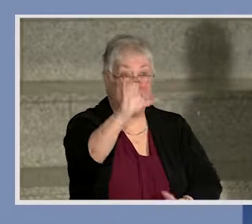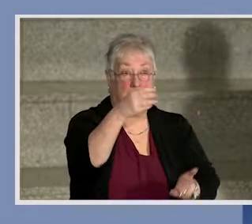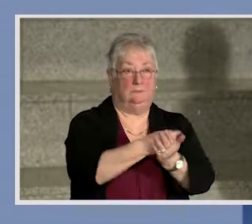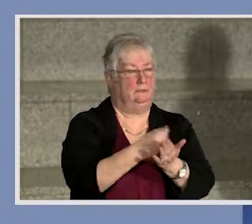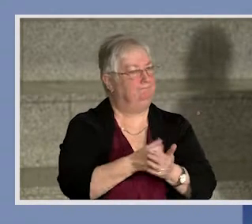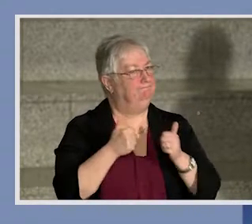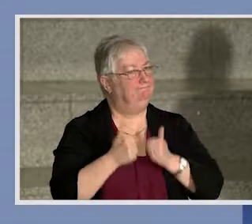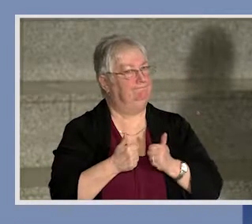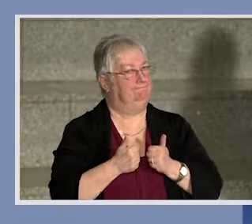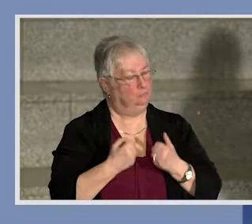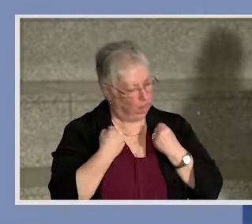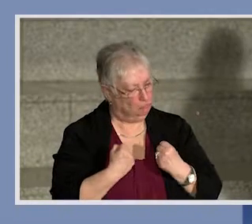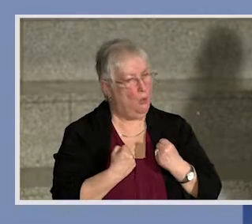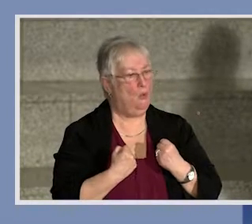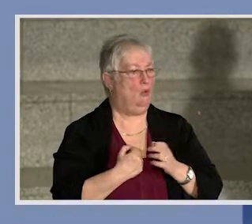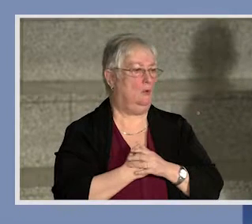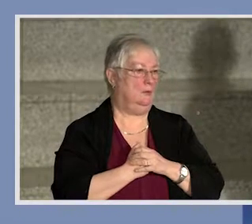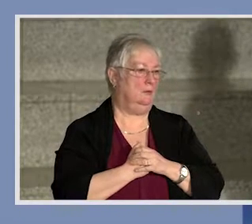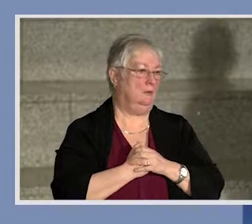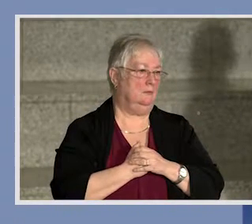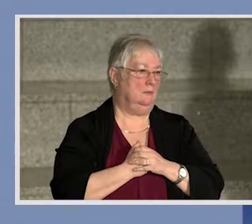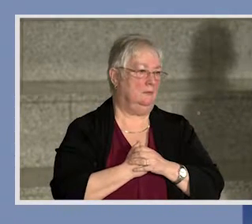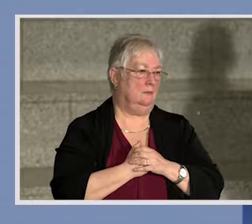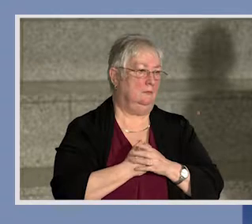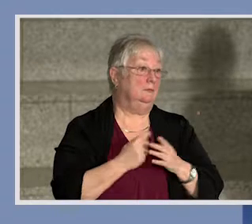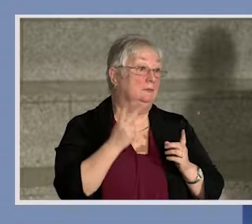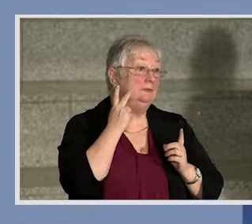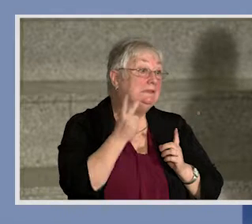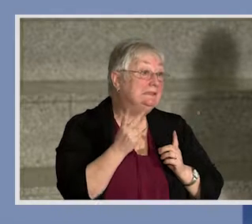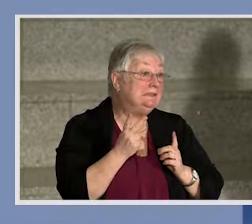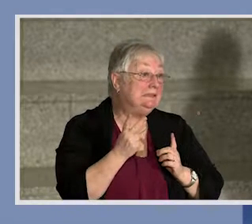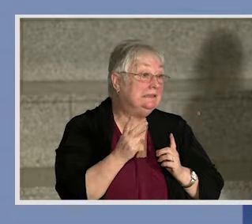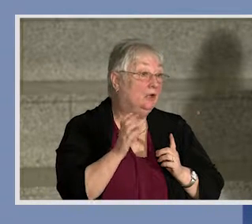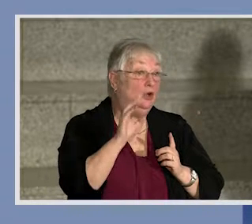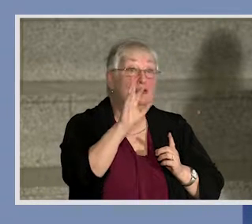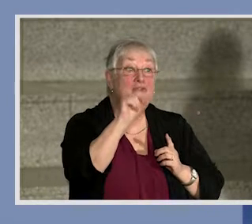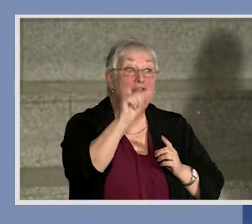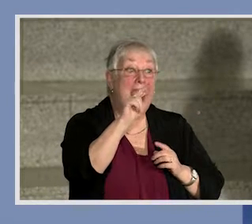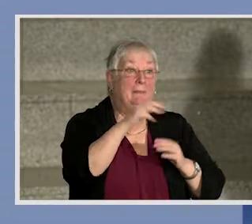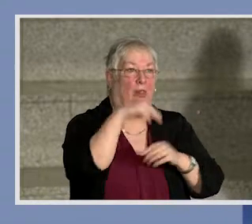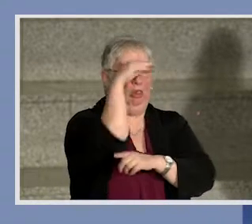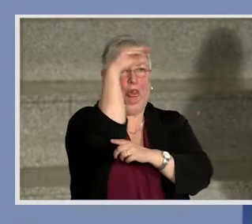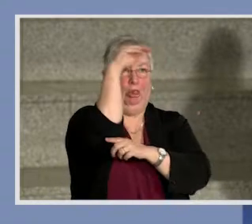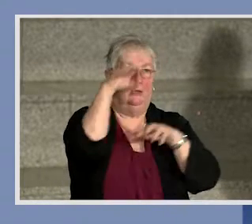COUNT THE CRANES, WE SEE THAT OUR ECONOMY IS DOING VERY WELL.